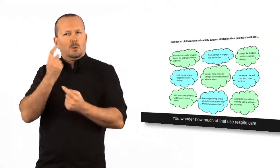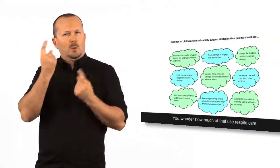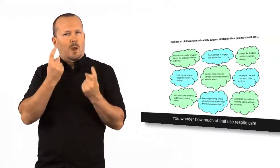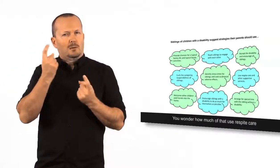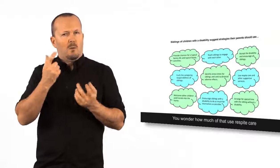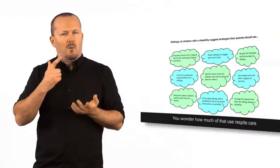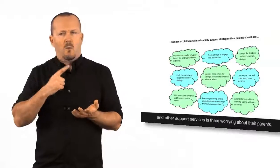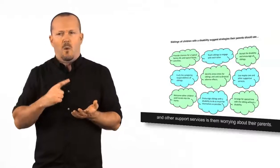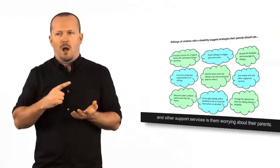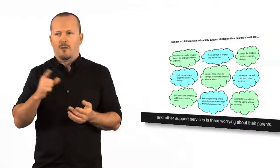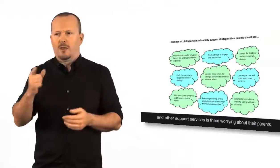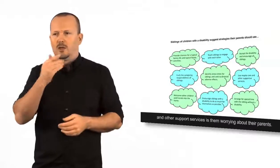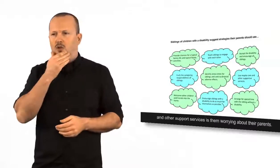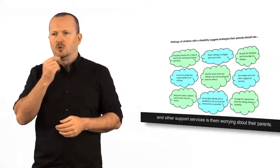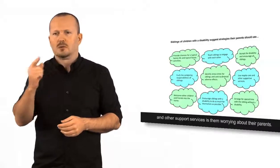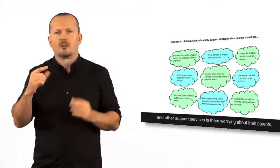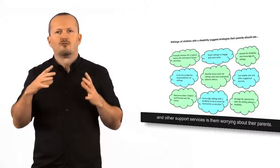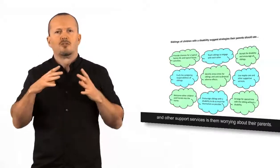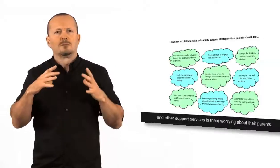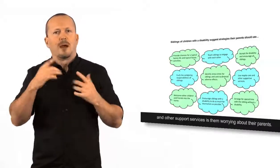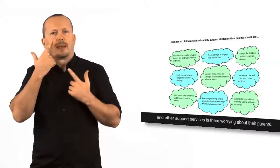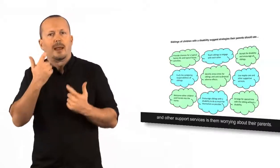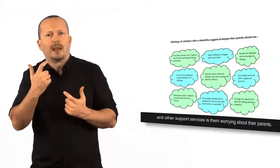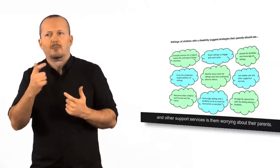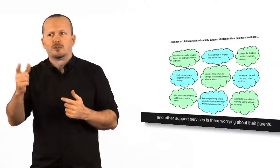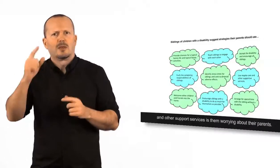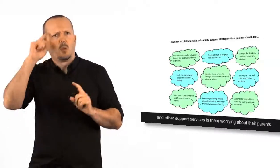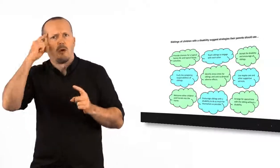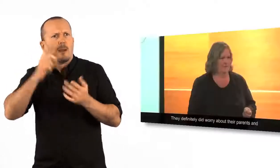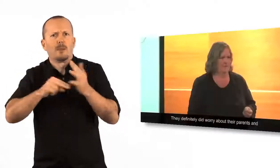use respite care and other support services is them worrying about their parents. They